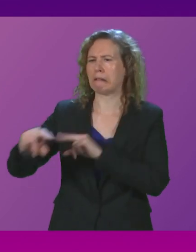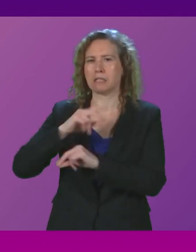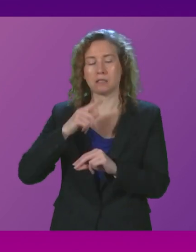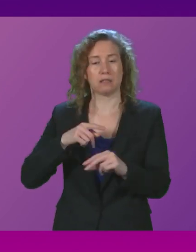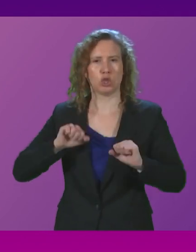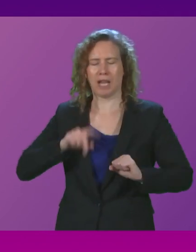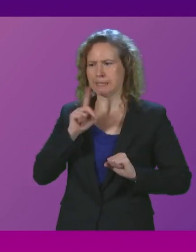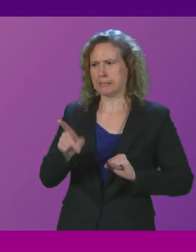Members—thank you.